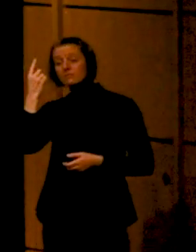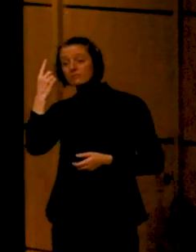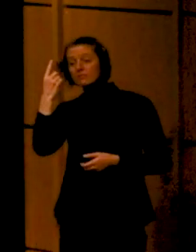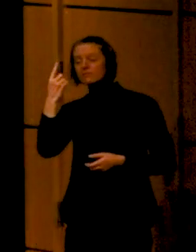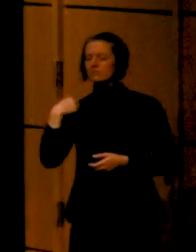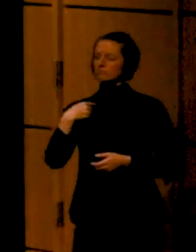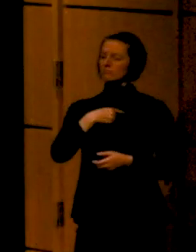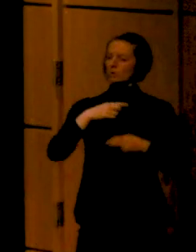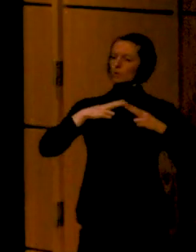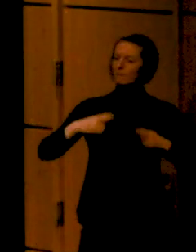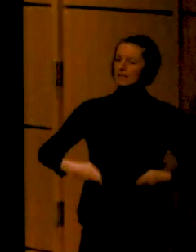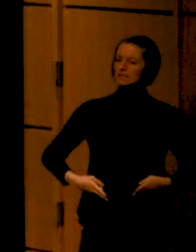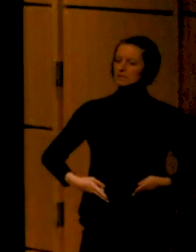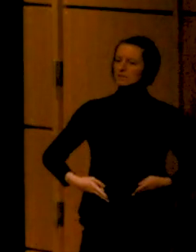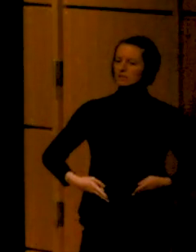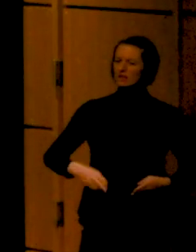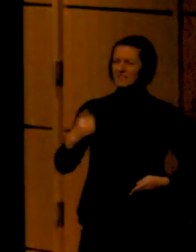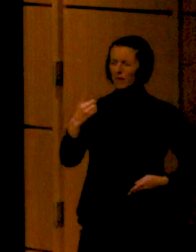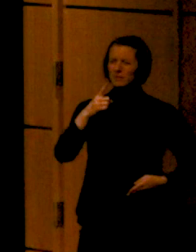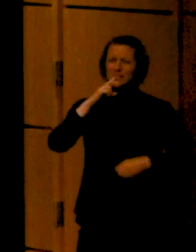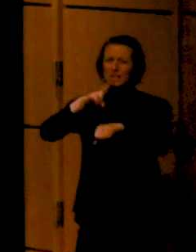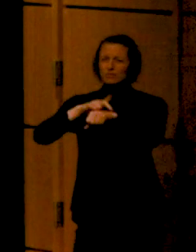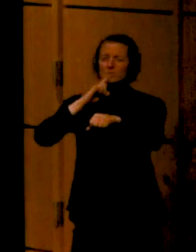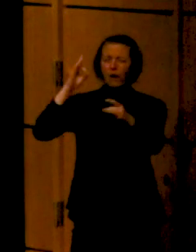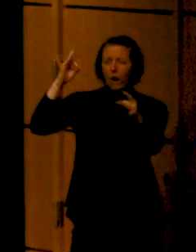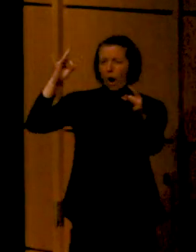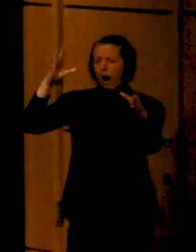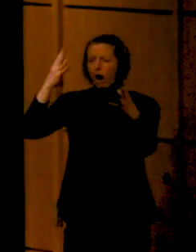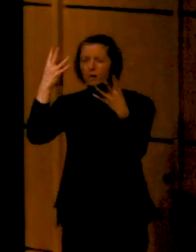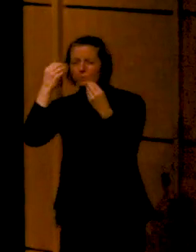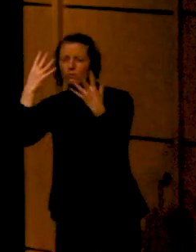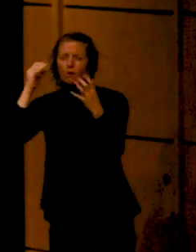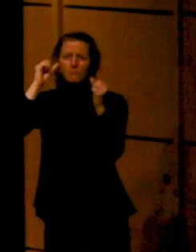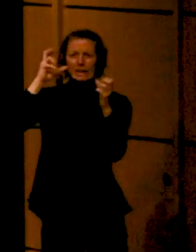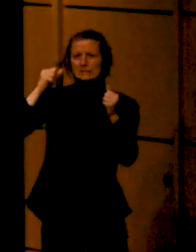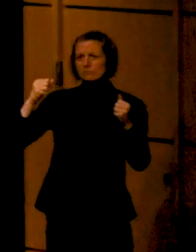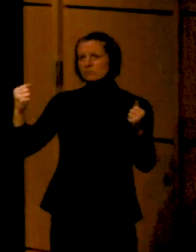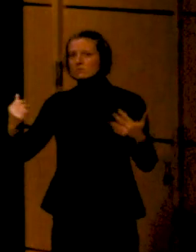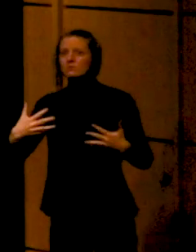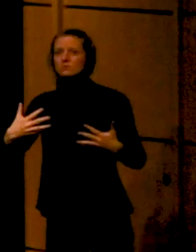event so grand and overwhelming and threatening and reduce it down to human scale.